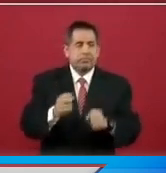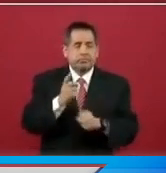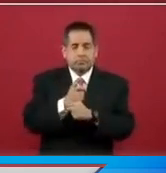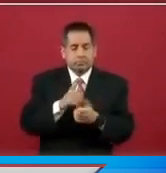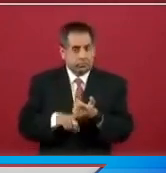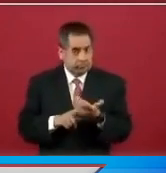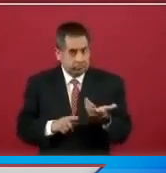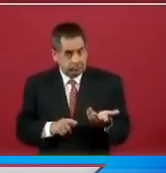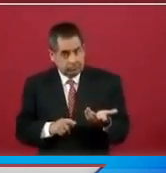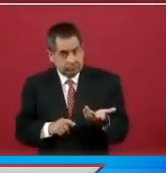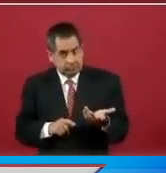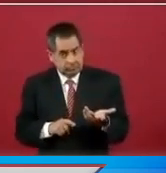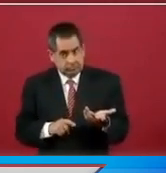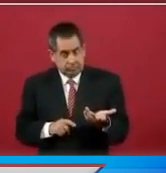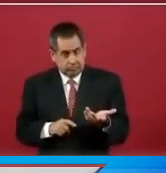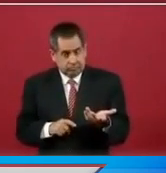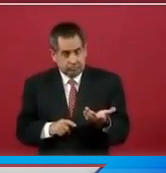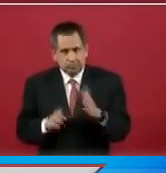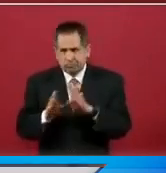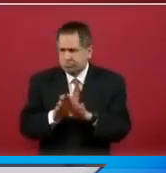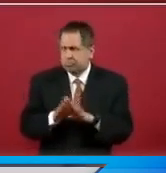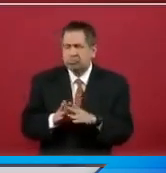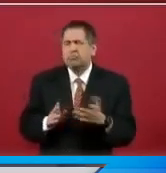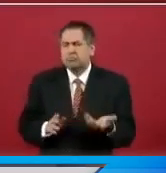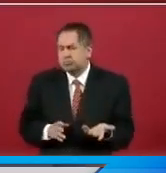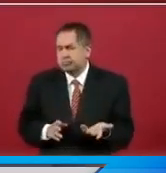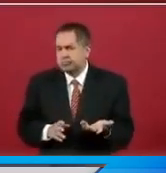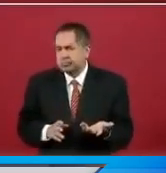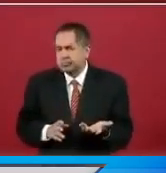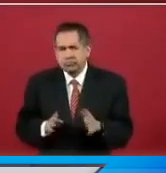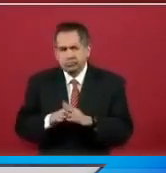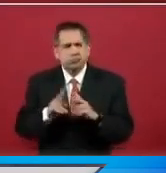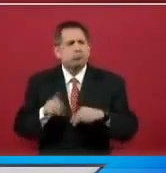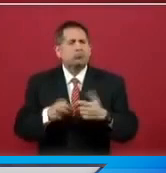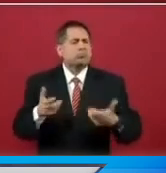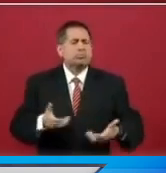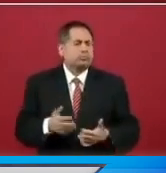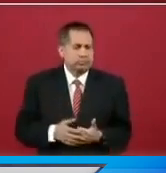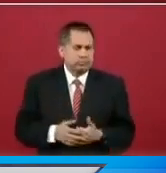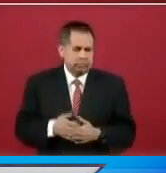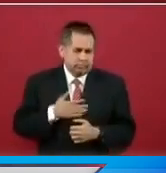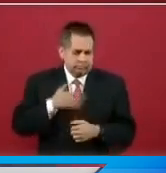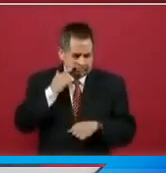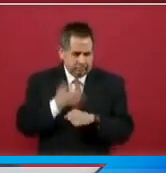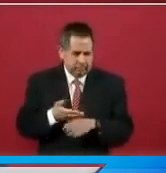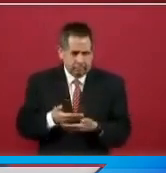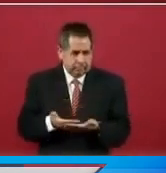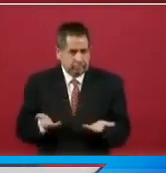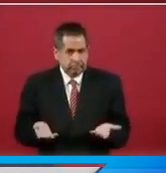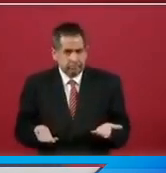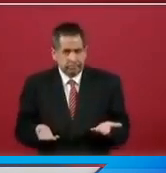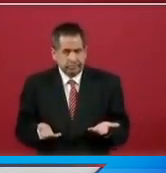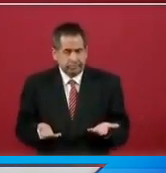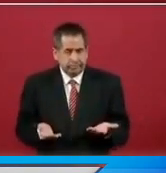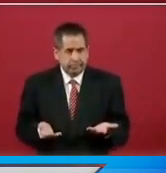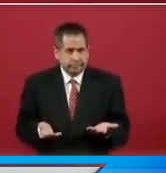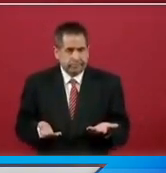will be governed by a doctrine of service to society discipline, respect for human rights was approved for a period of 5 years